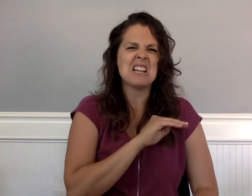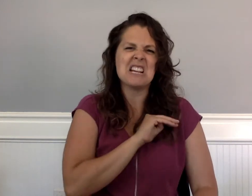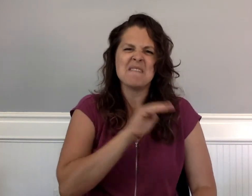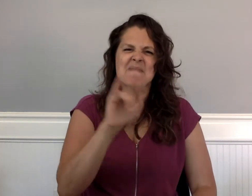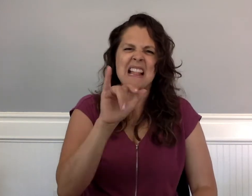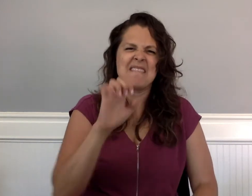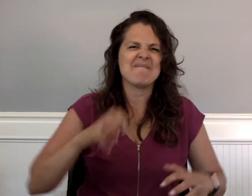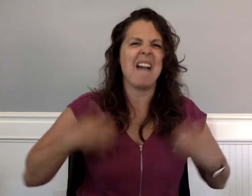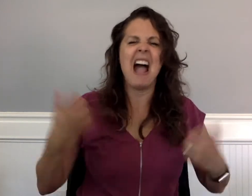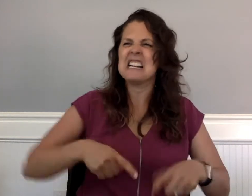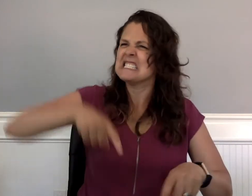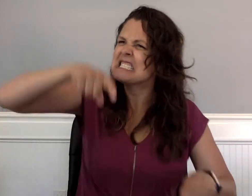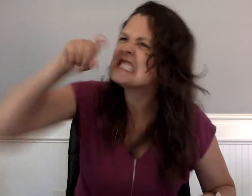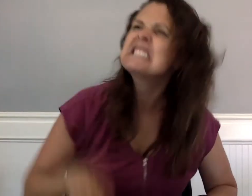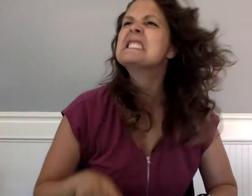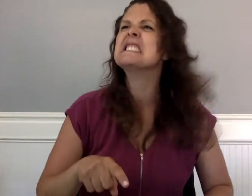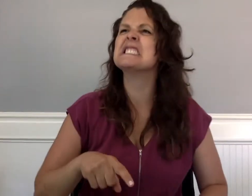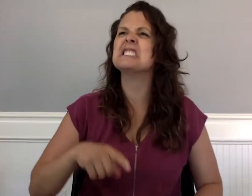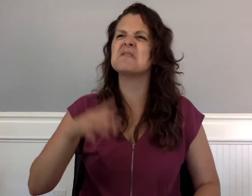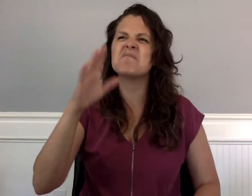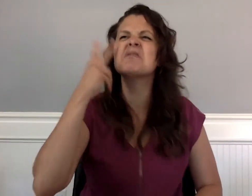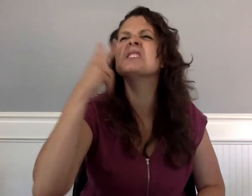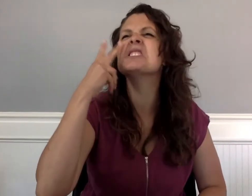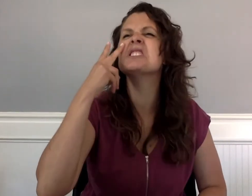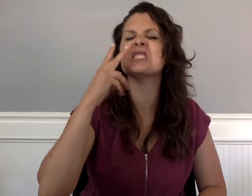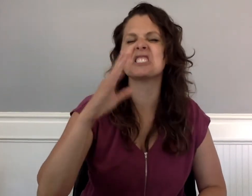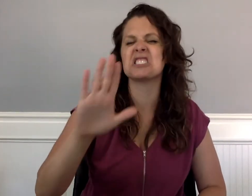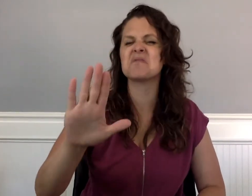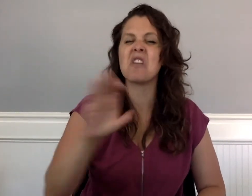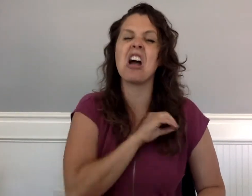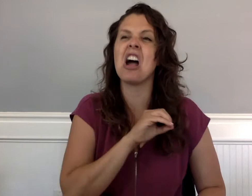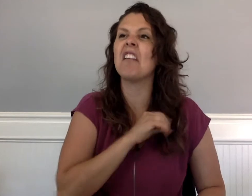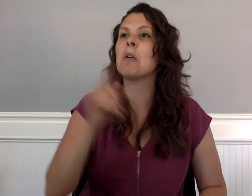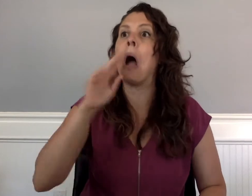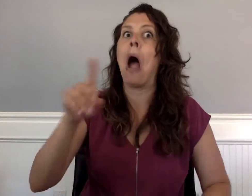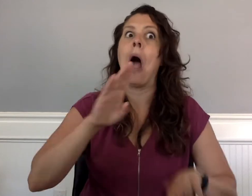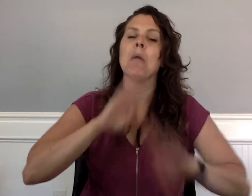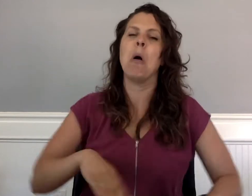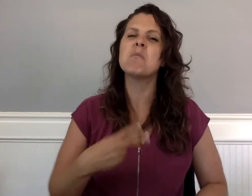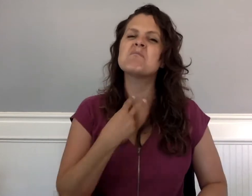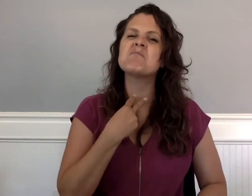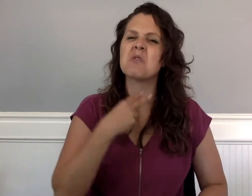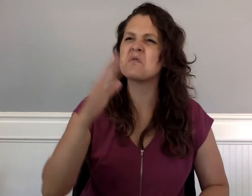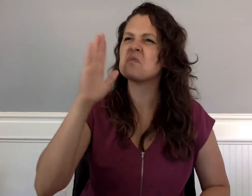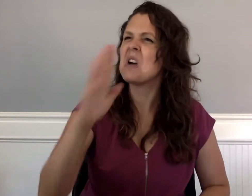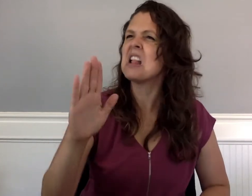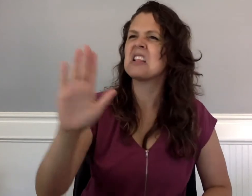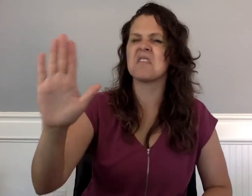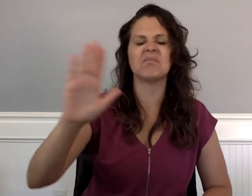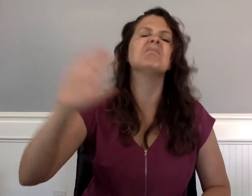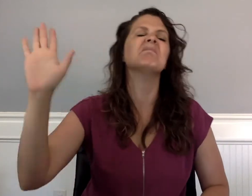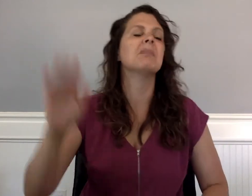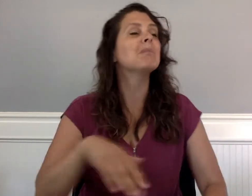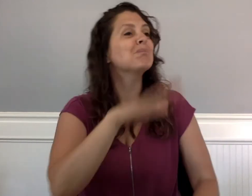Millie stamped her foot. Bear growled. “It is, Oliver! You’ll see!